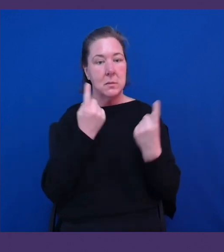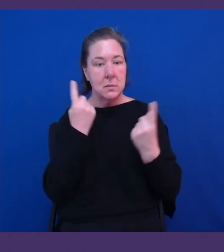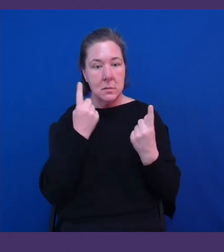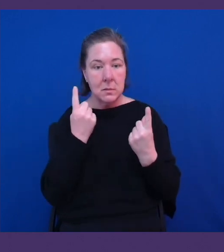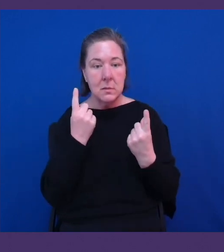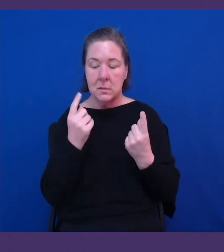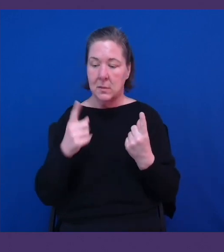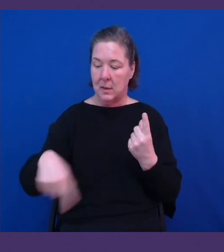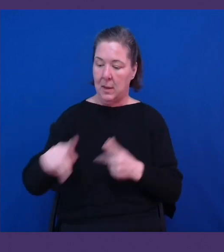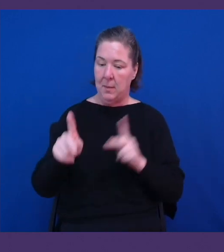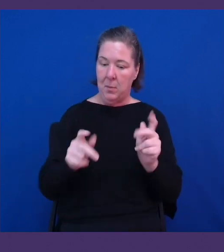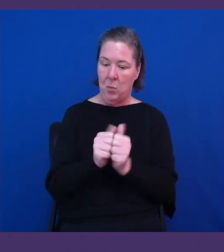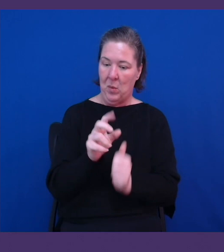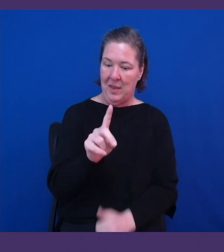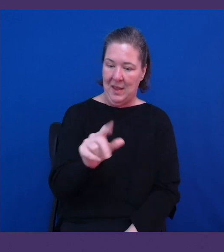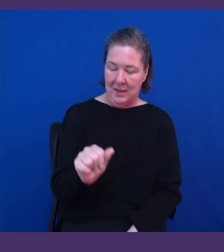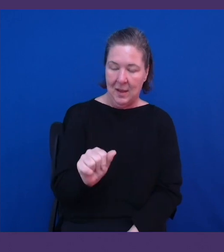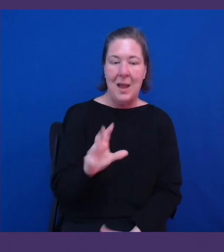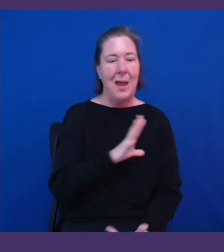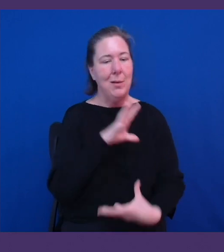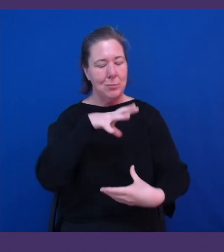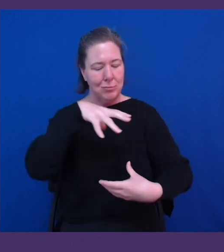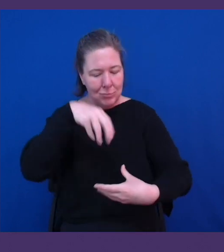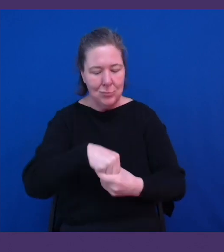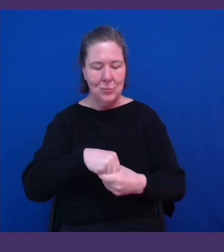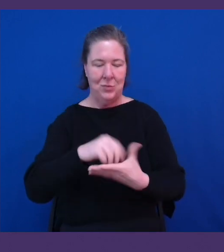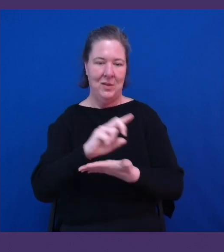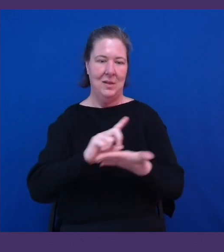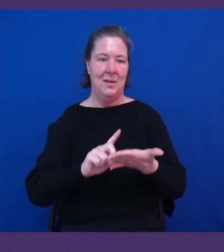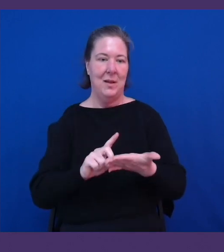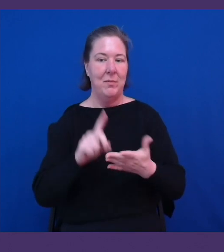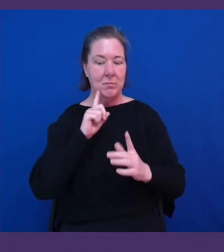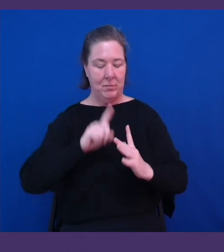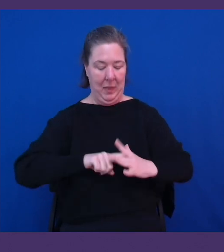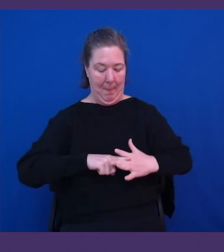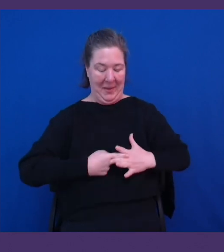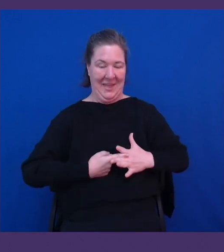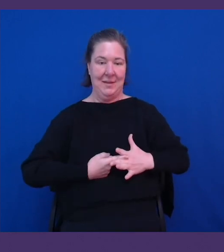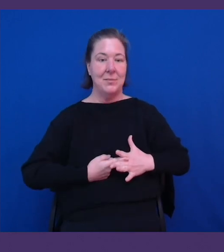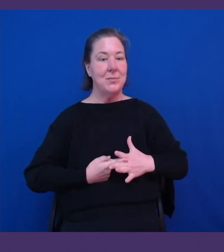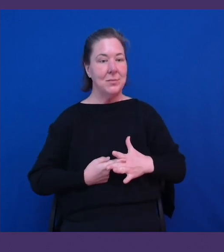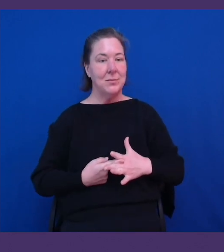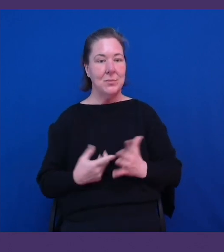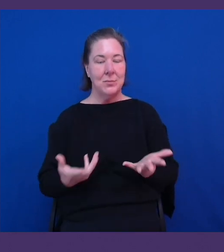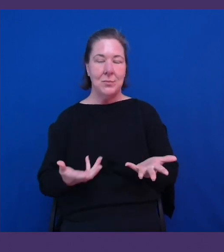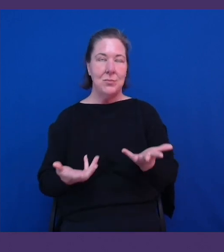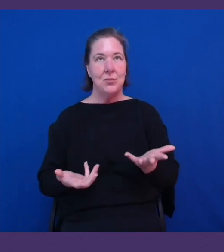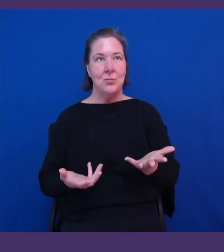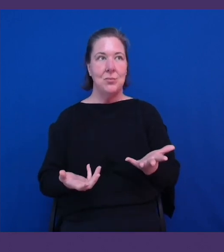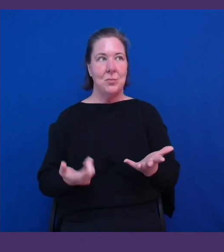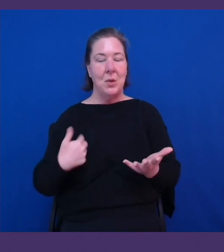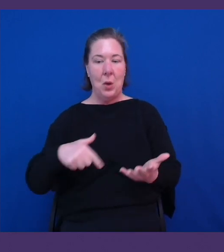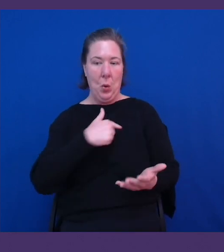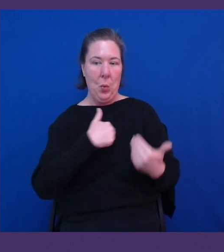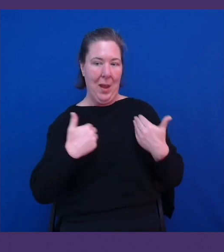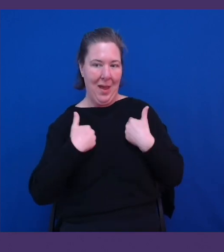and inclusive design from the very beginning. And so, we do have a wonderful inclusive designer here